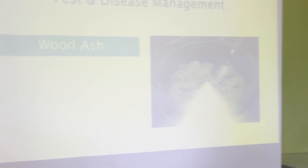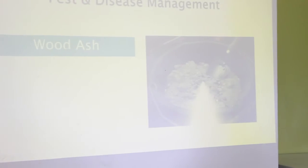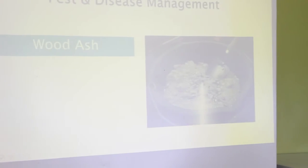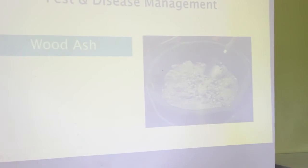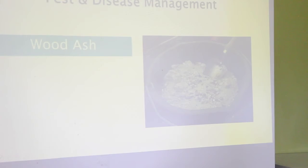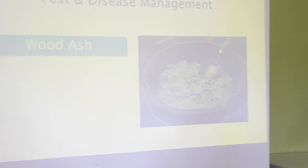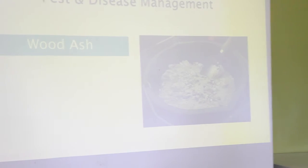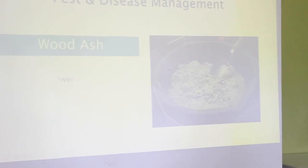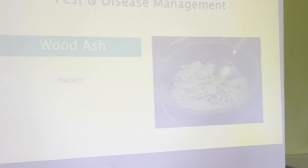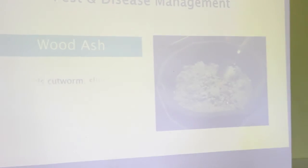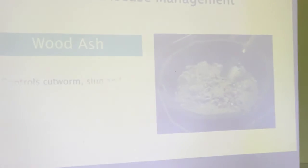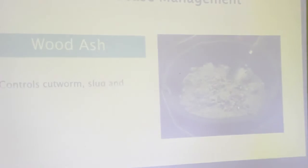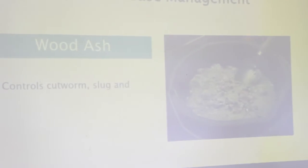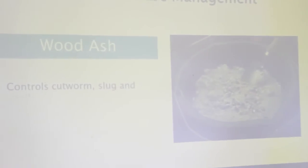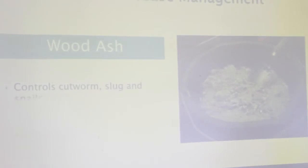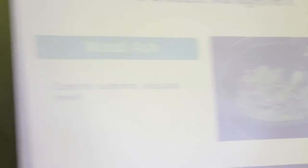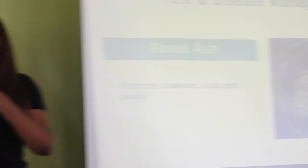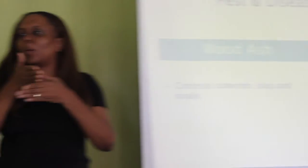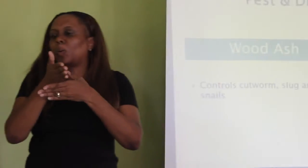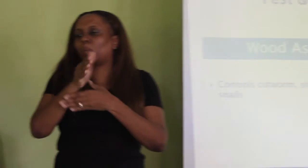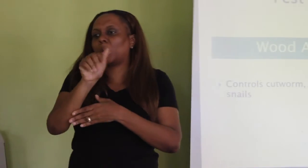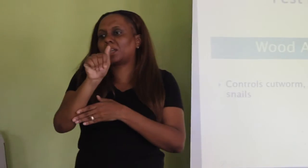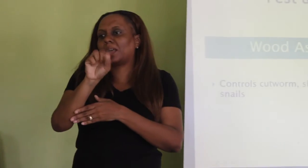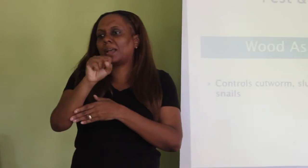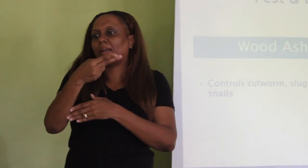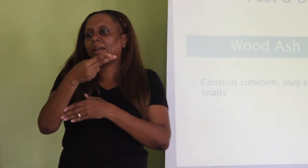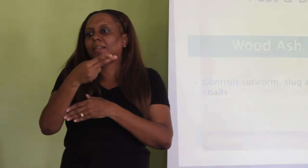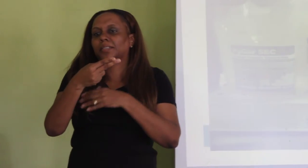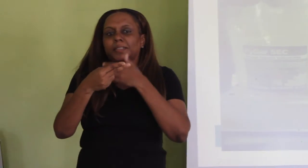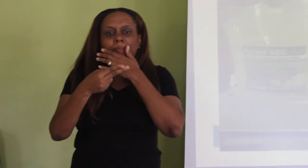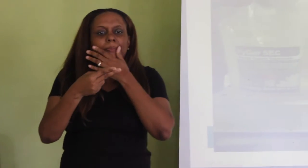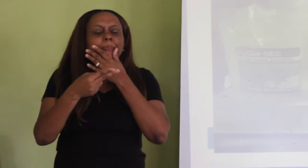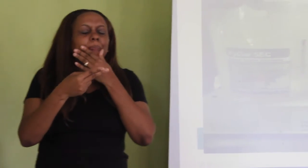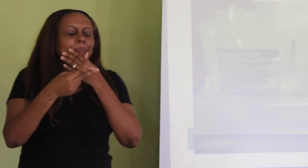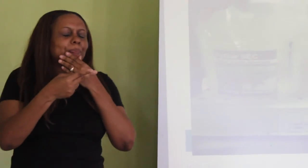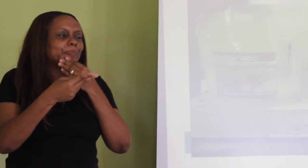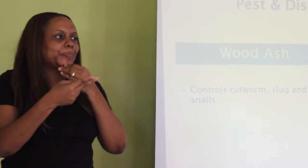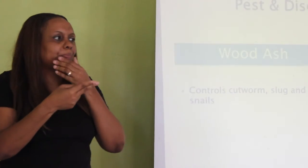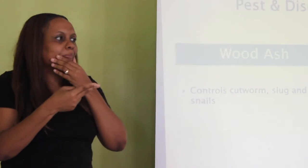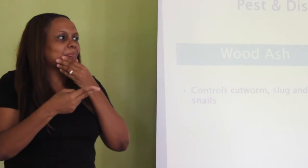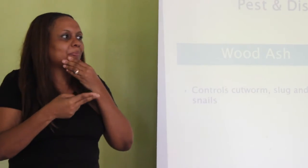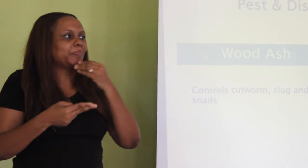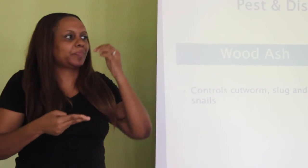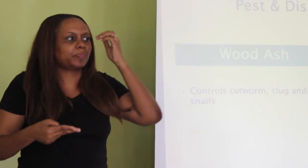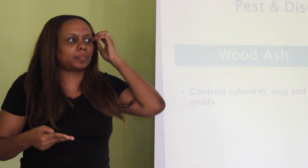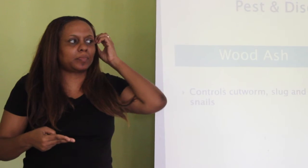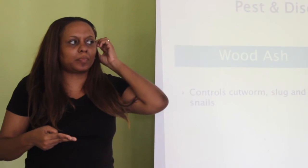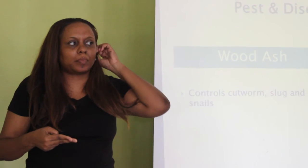all right and as i said before even with that i noticed um our service samsung limits the